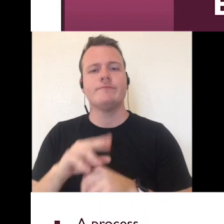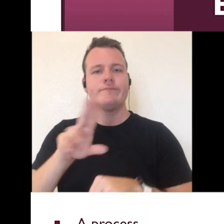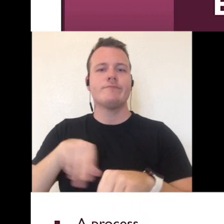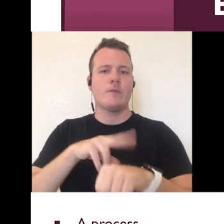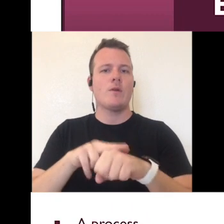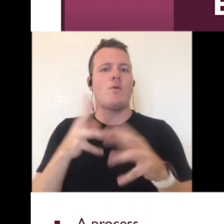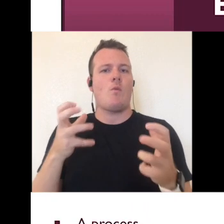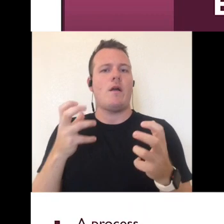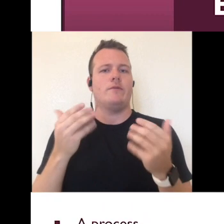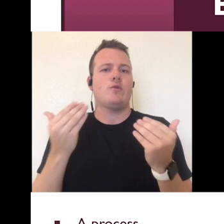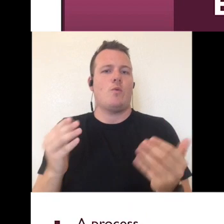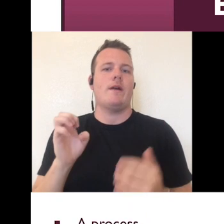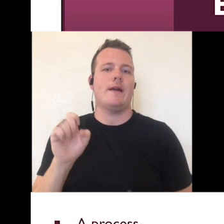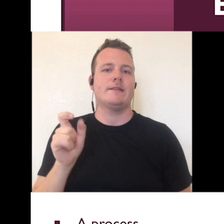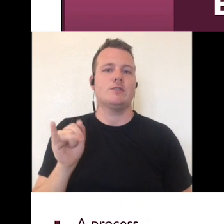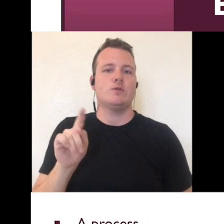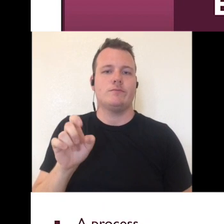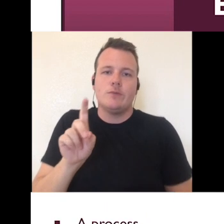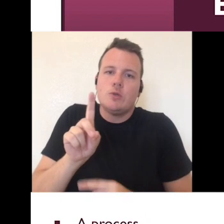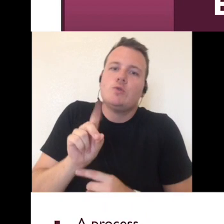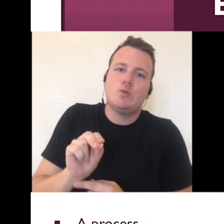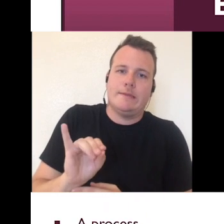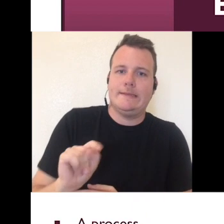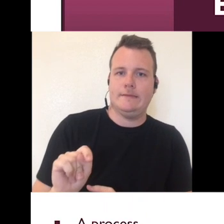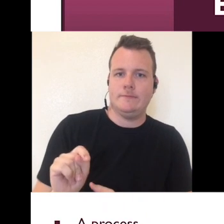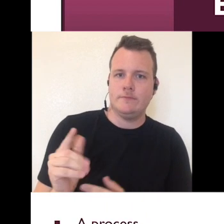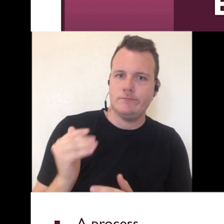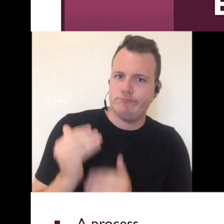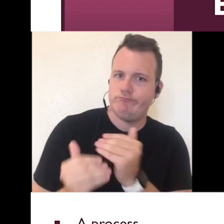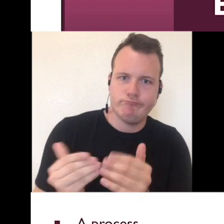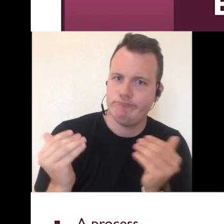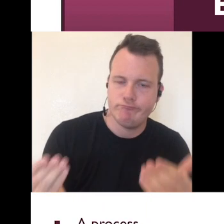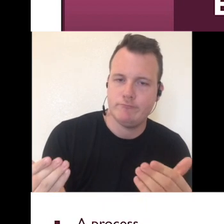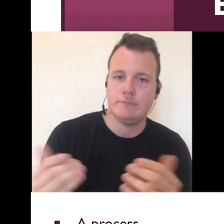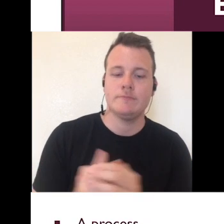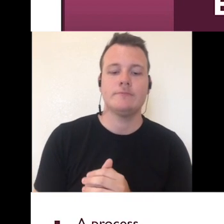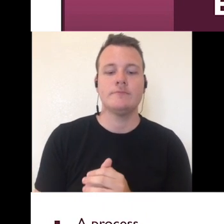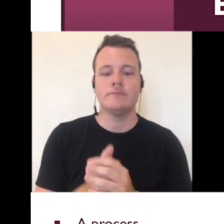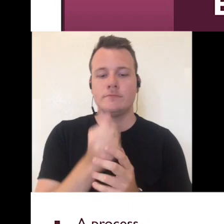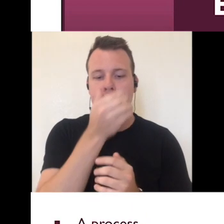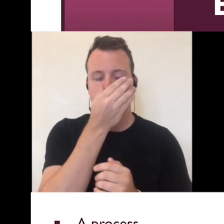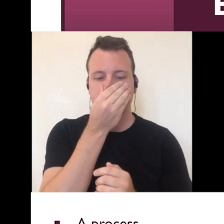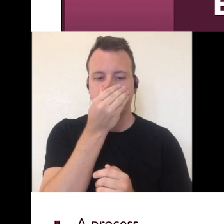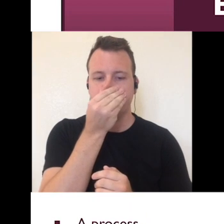toward. And then of course they want to safely execute those strategies. Now if